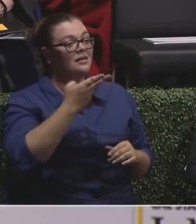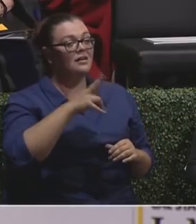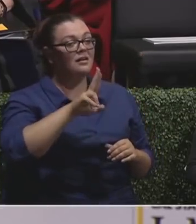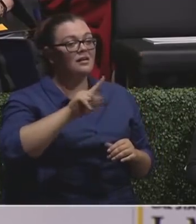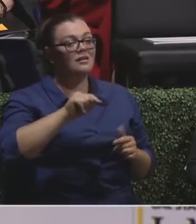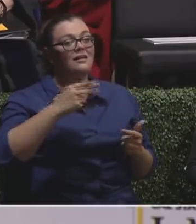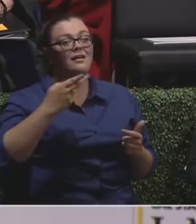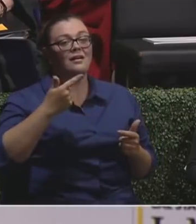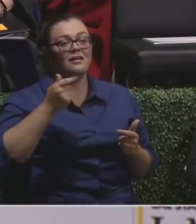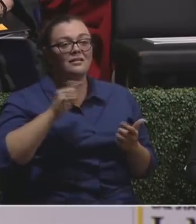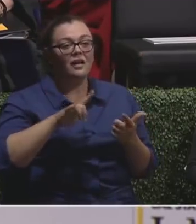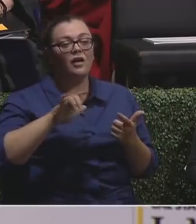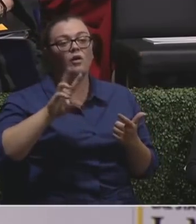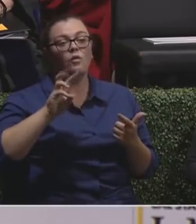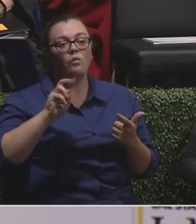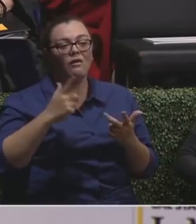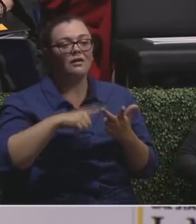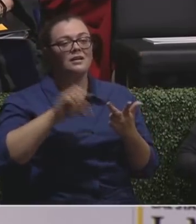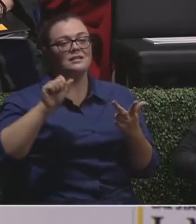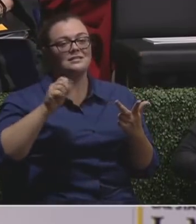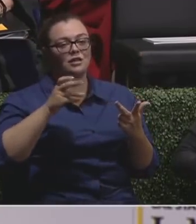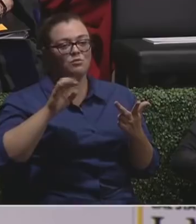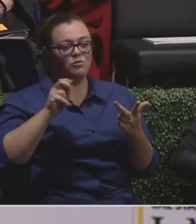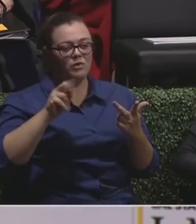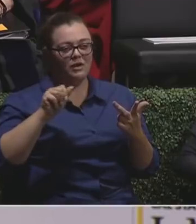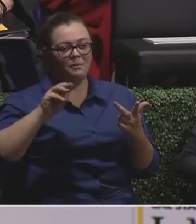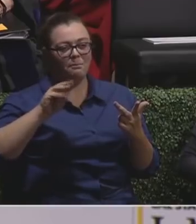PROGRAMMING, AND STUDENT ENRICHMENT. DEVELOPMENT, STUDENT PROGRAMMING